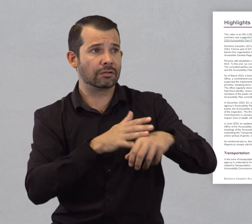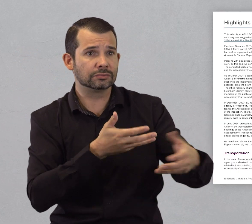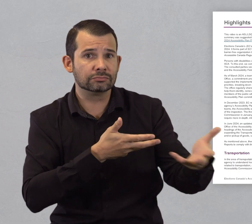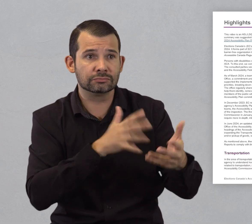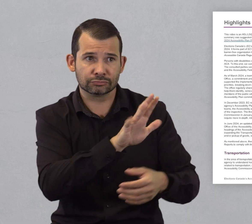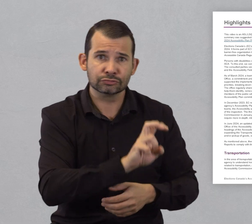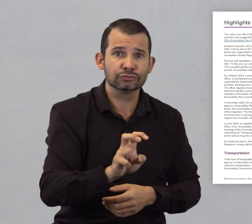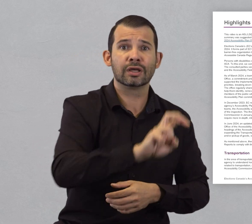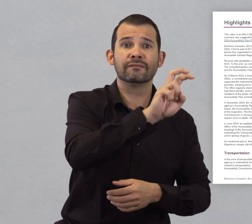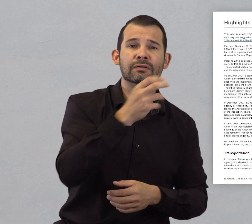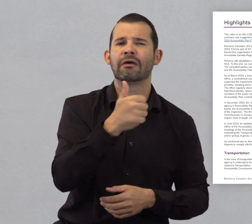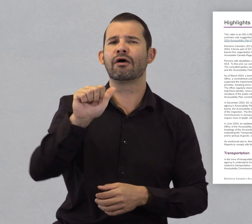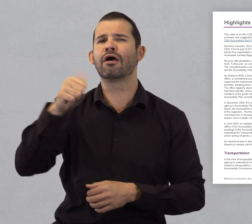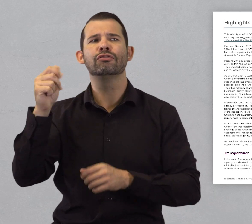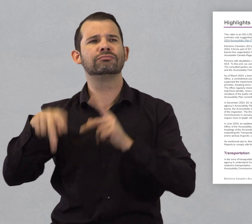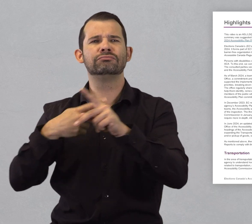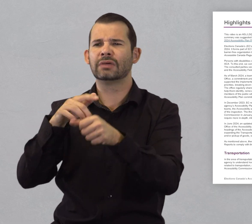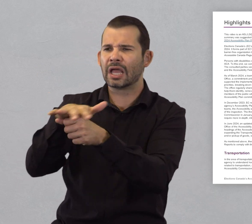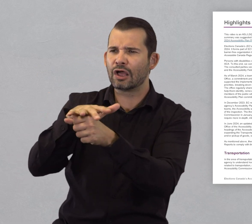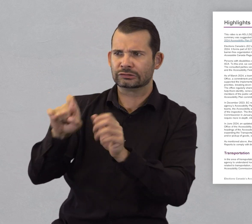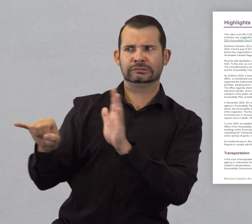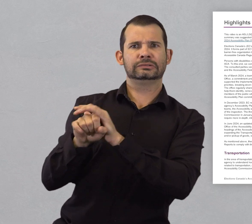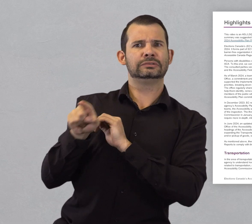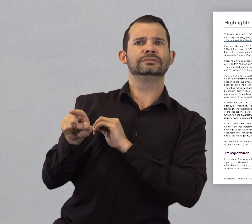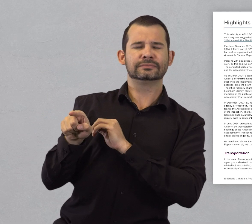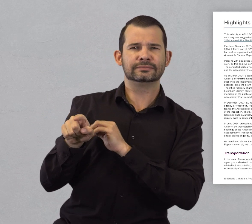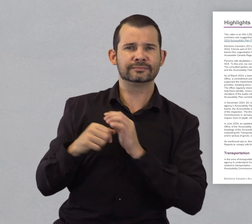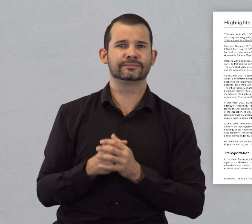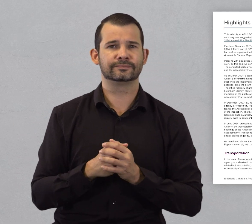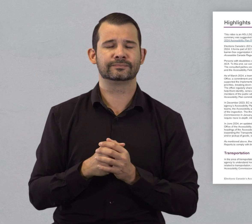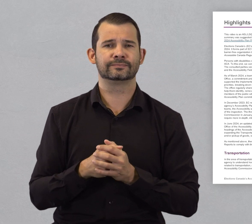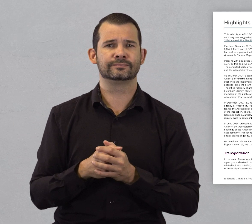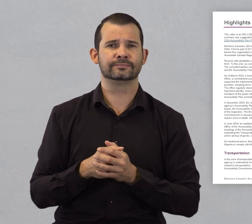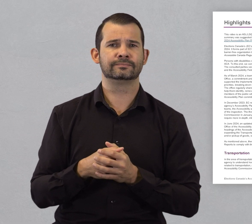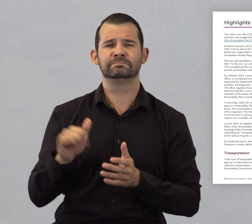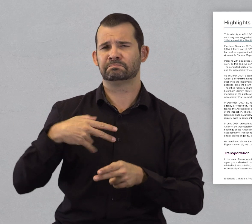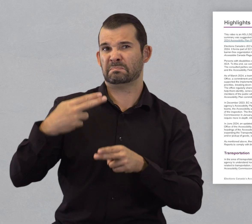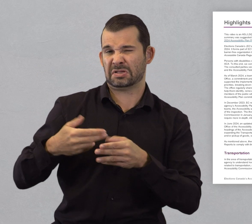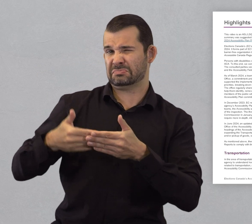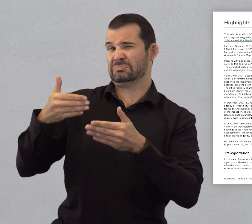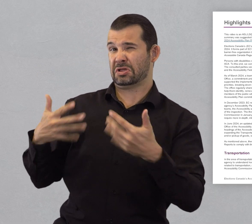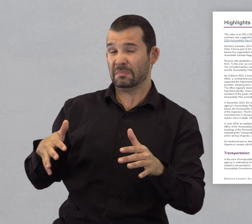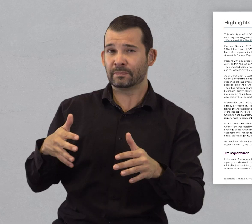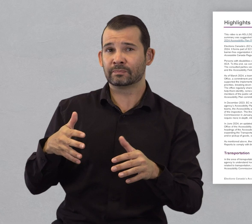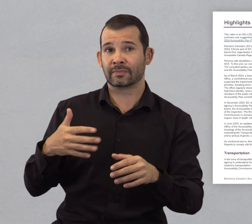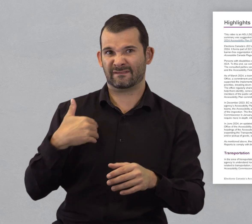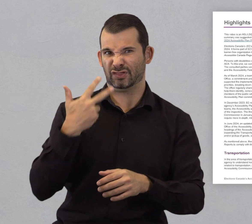travel or any other area to be identified. As mentioned above, there are three areas